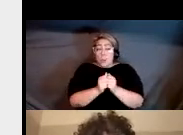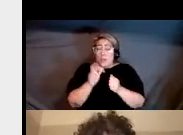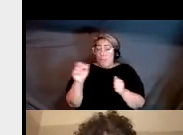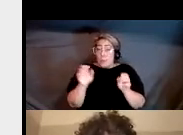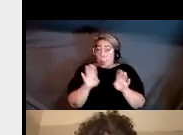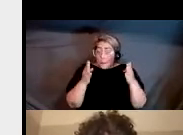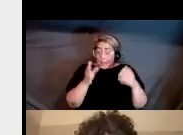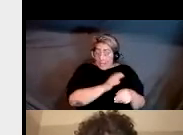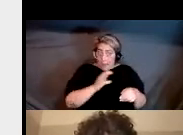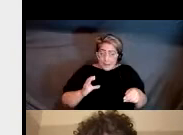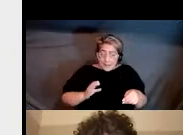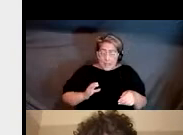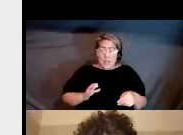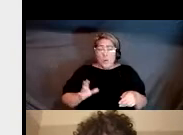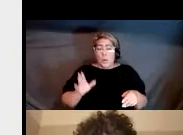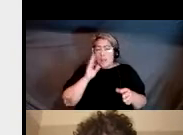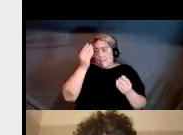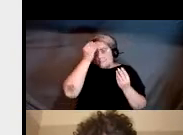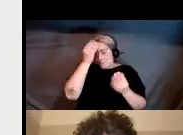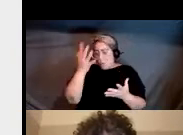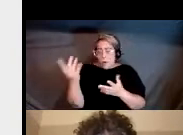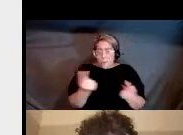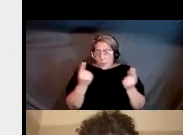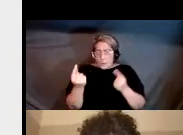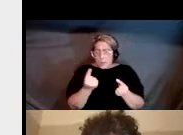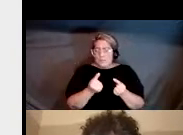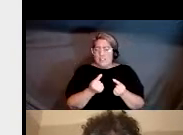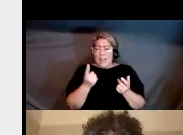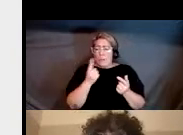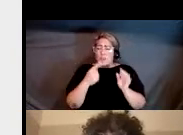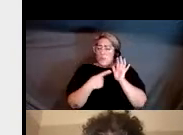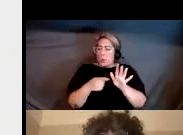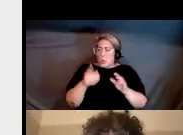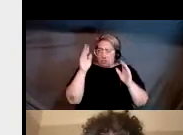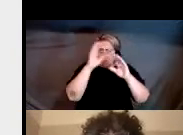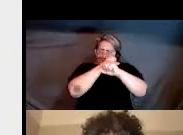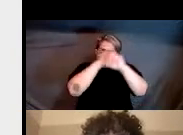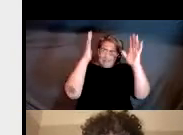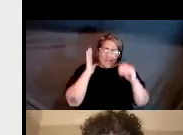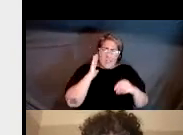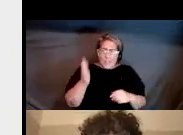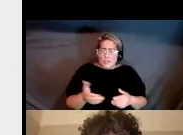in the future and may also help folks on this call craft questions